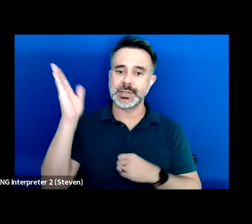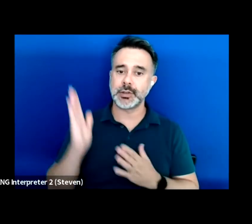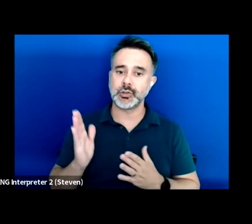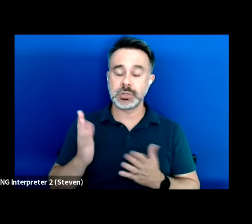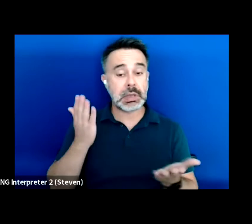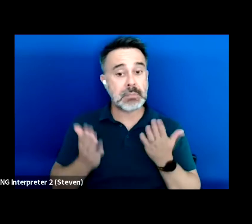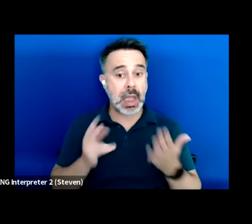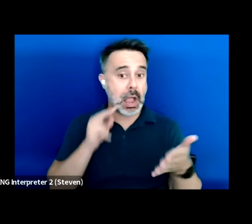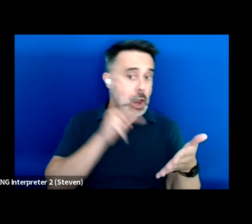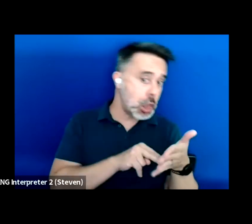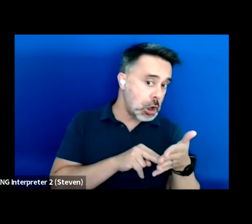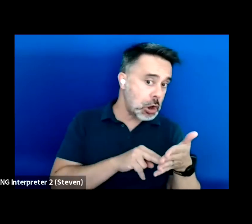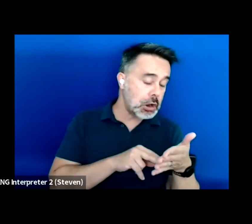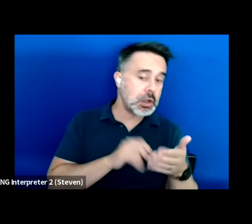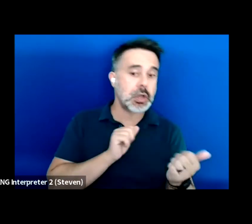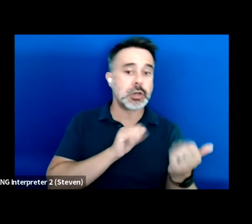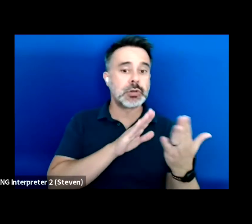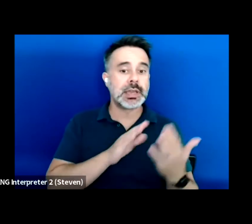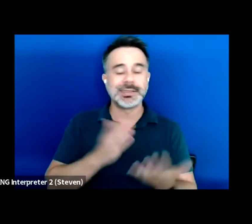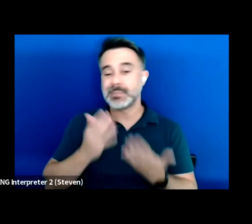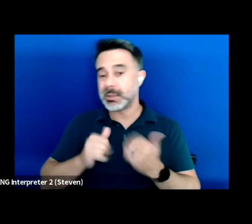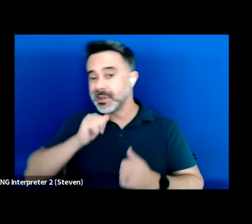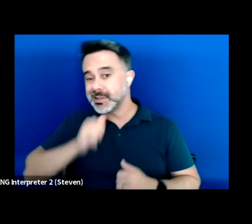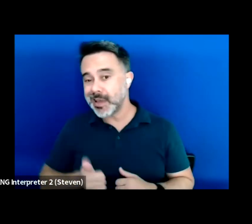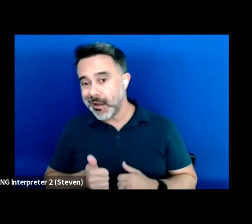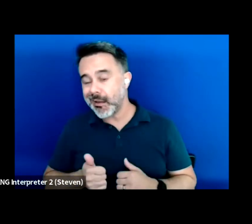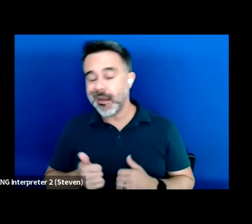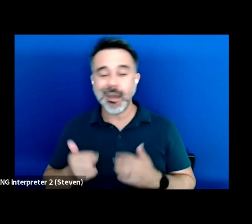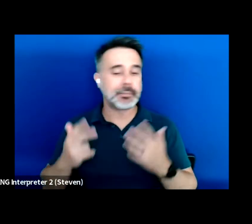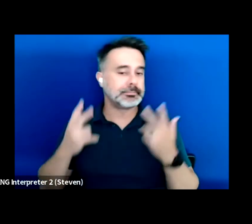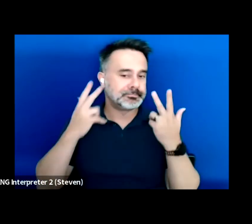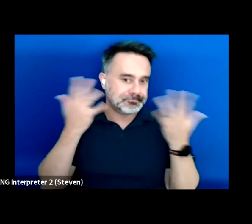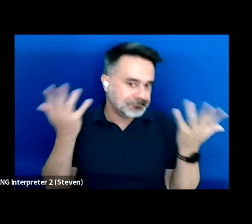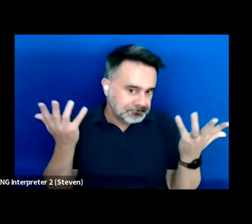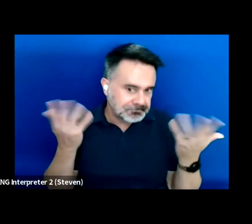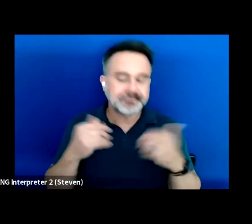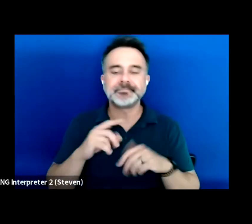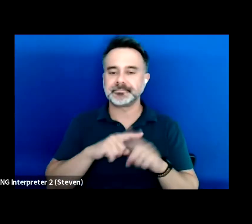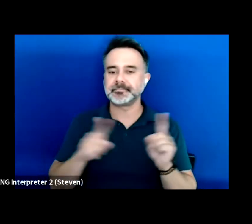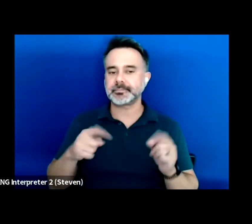with her new book out, and we are really grateful for all of the new connections